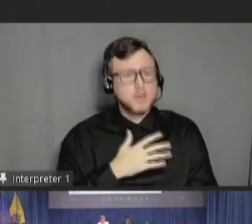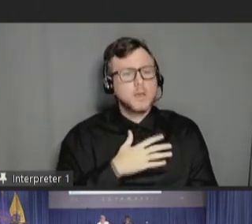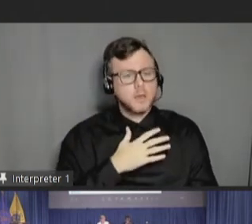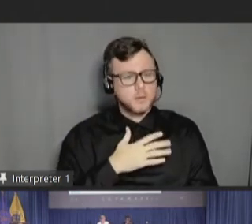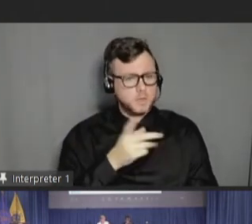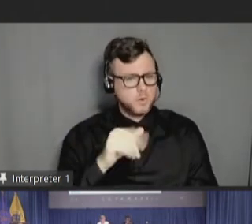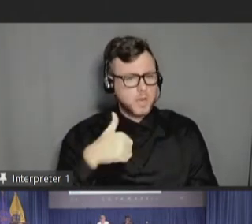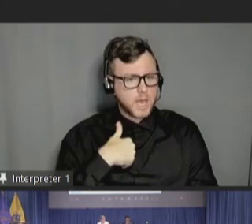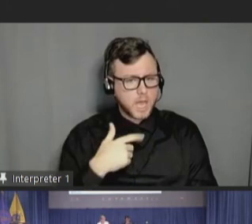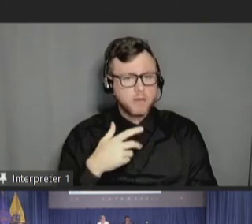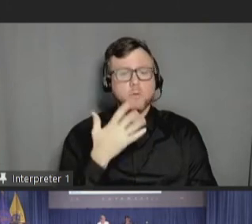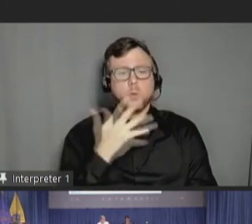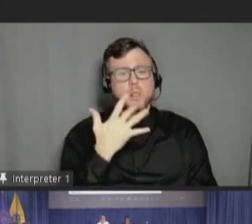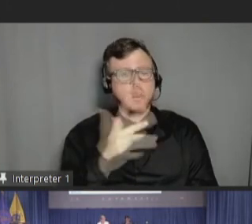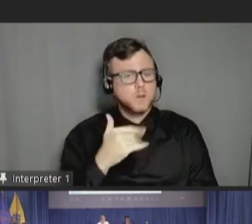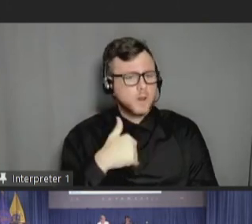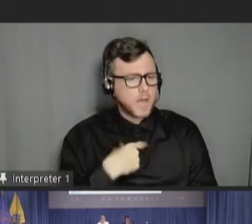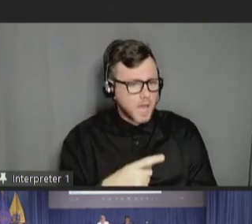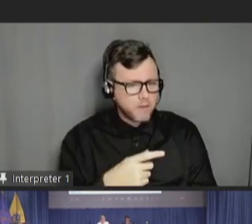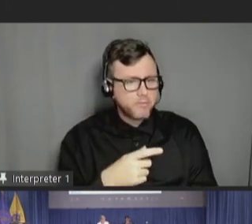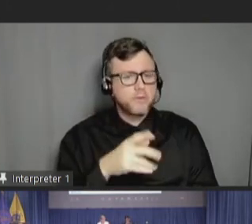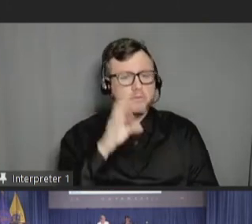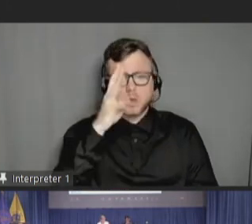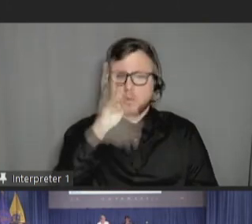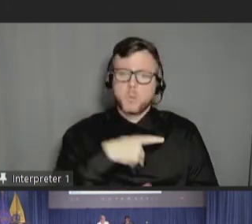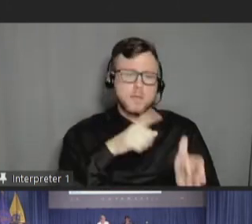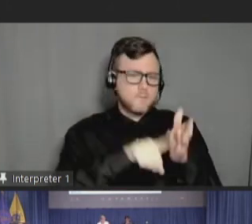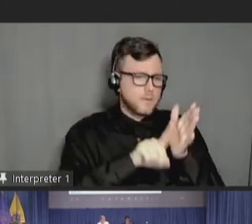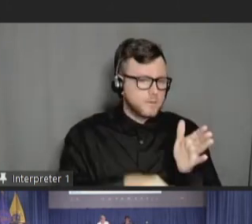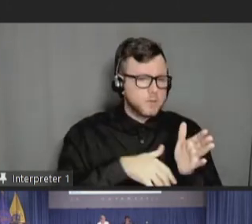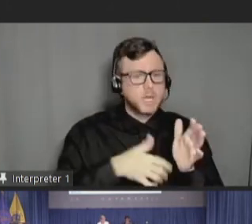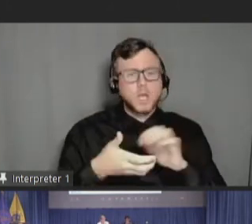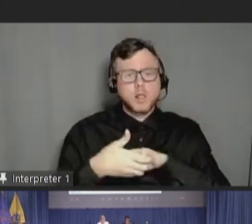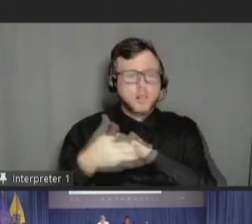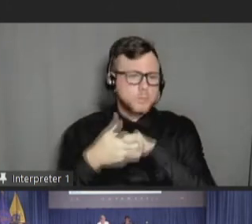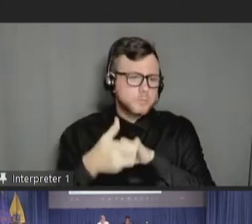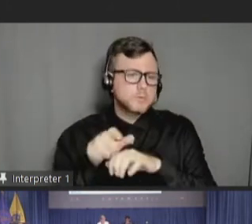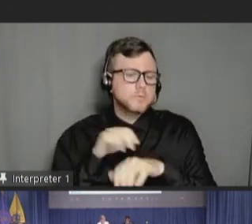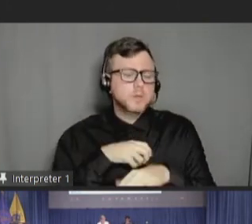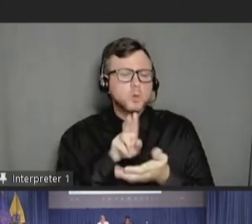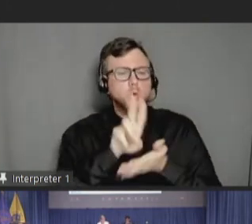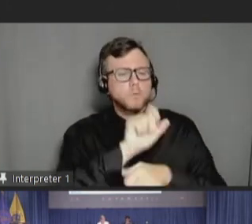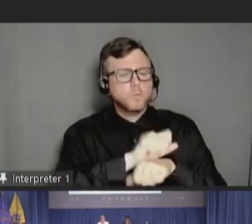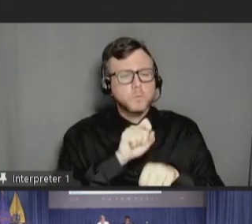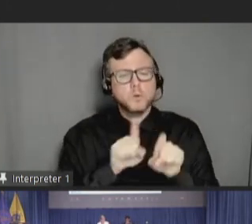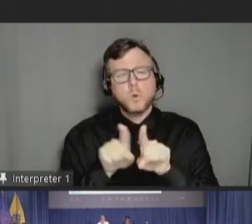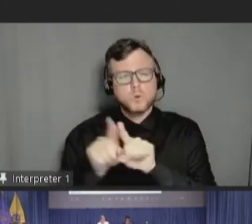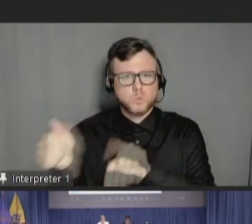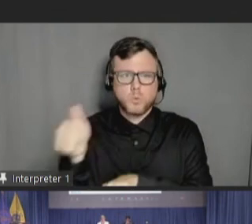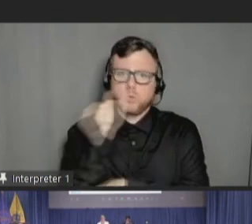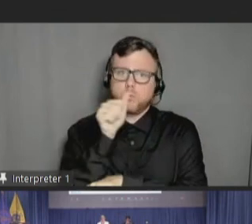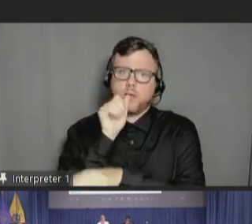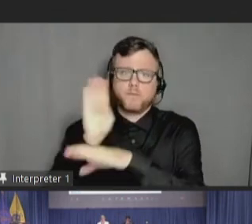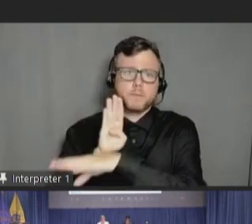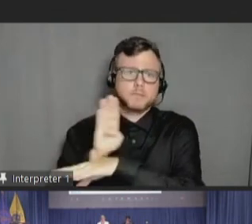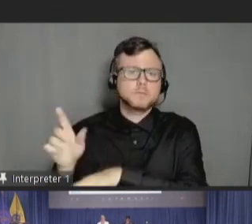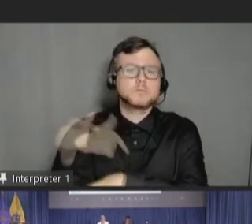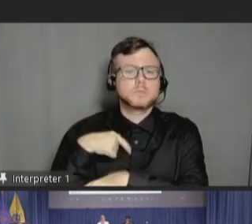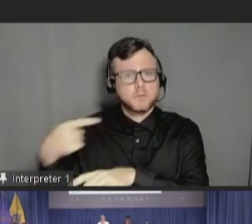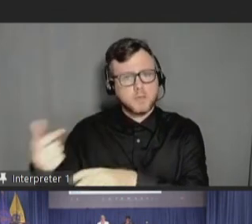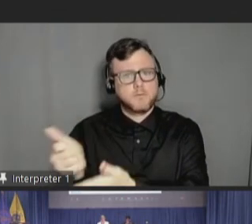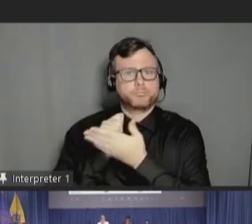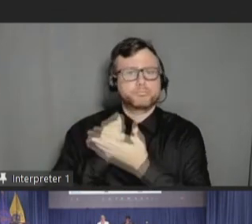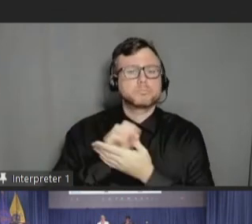collaborators at the University of Washington, as well as in the private sector. Next, please.